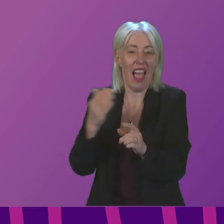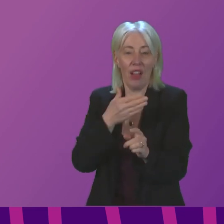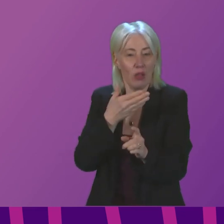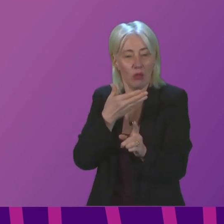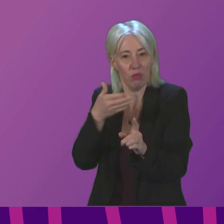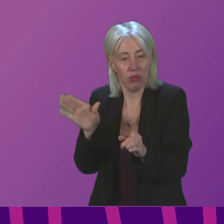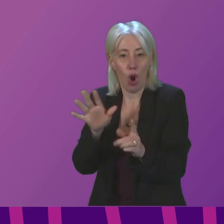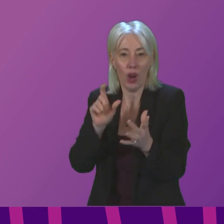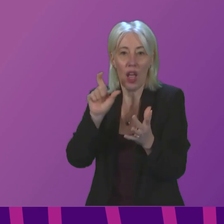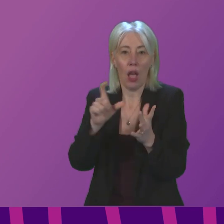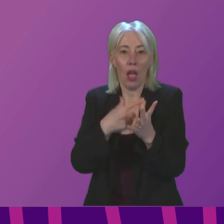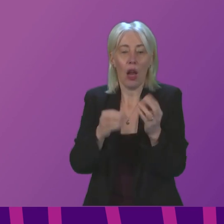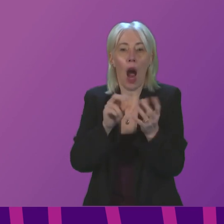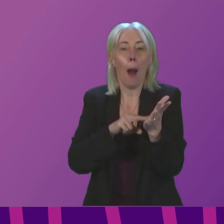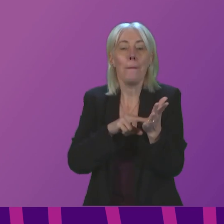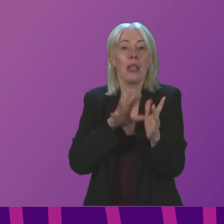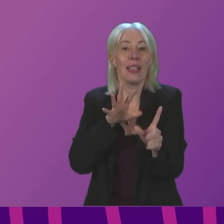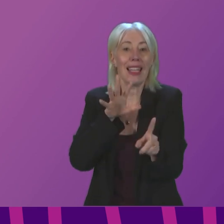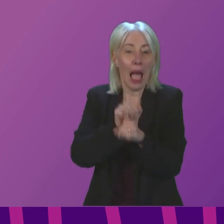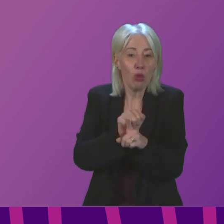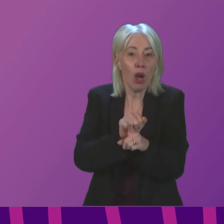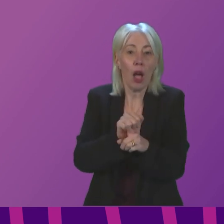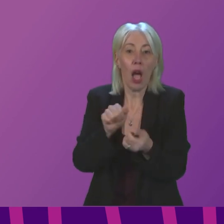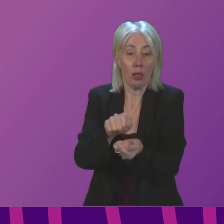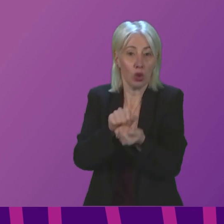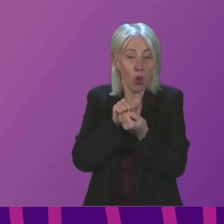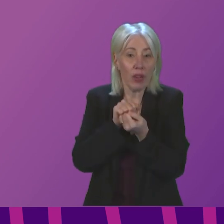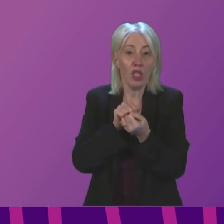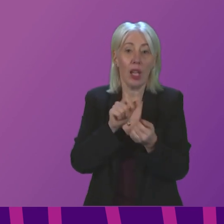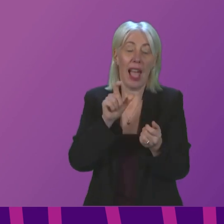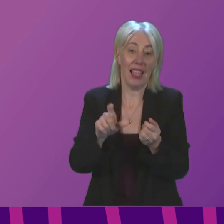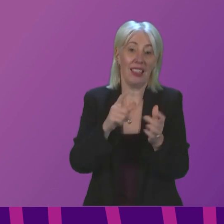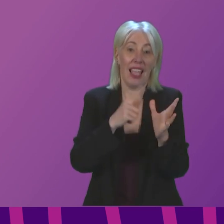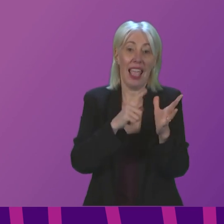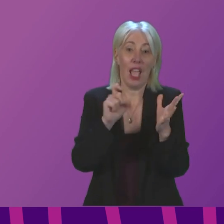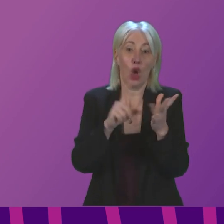storage, the Scottish cluster and the Acorn project—perhaps the Scottish Conservatives